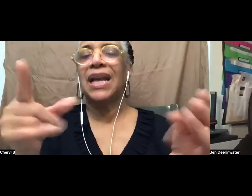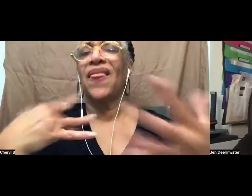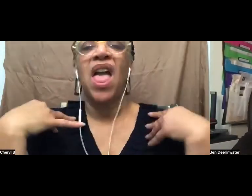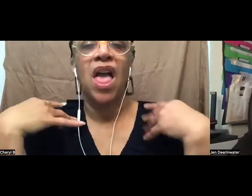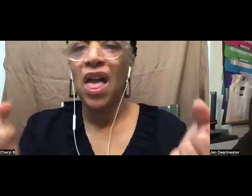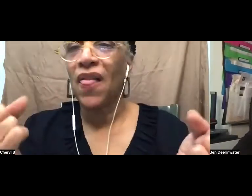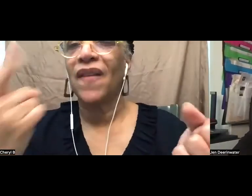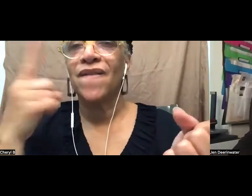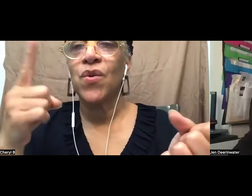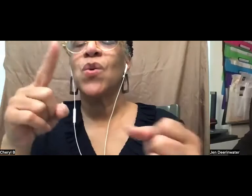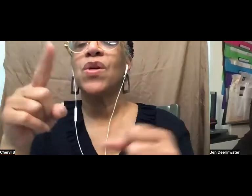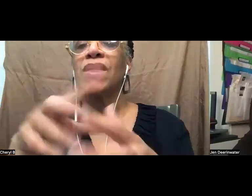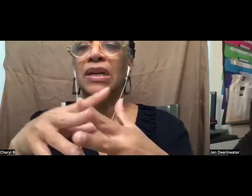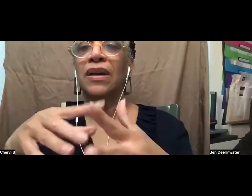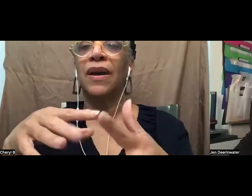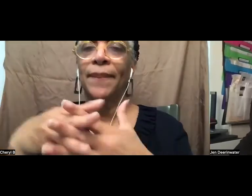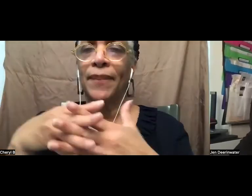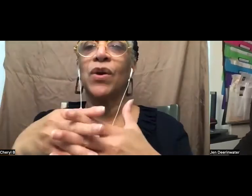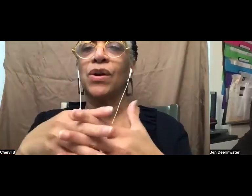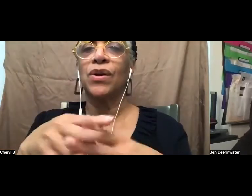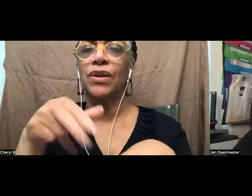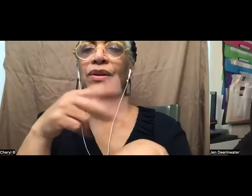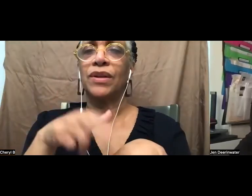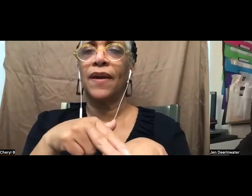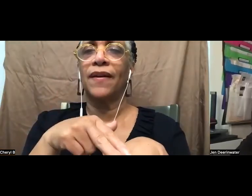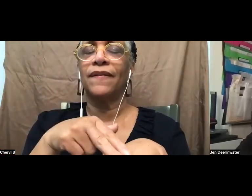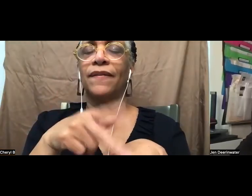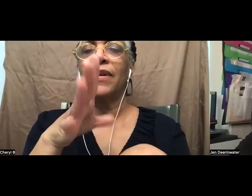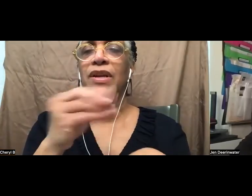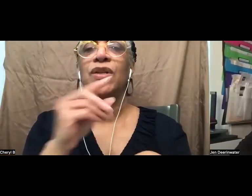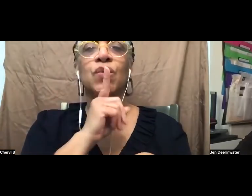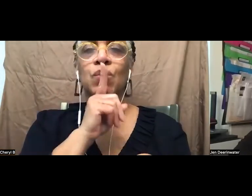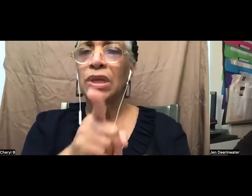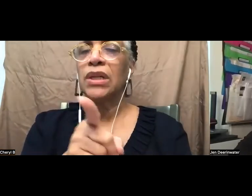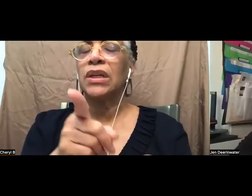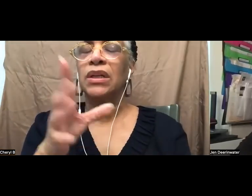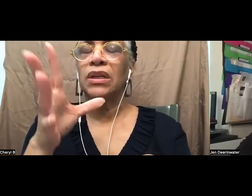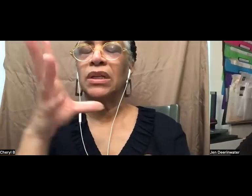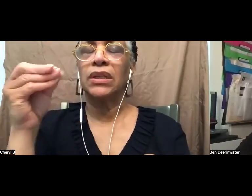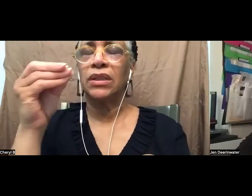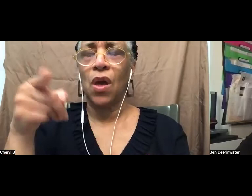lies heavily in the hands of the government and corporate entities that often steamroll over tribal sovereignty.